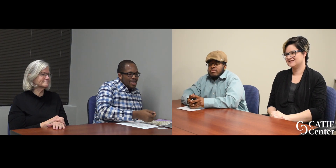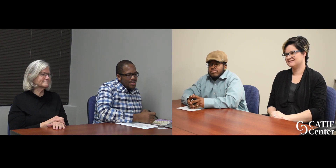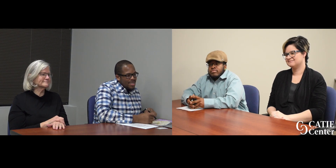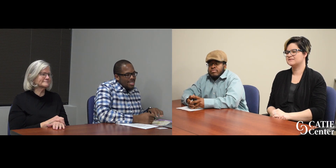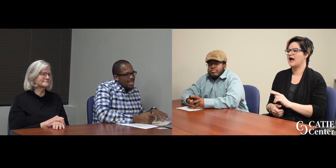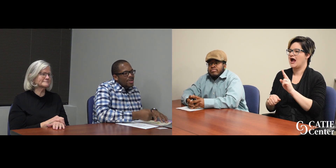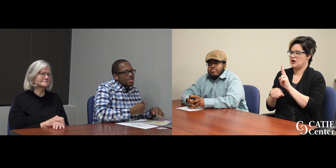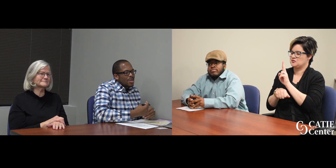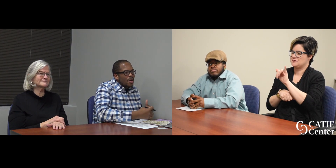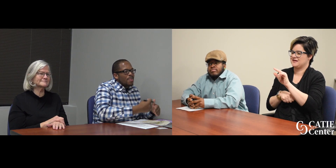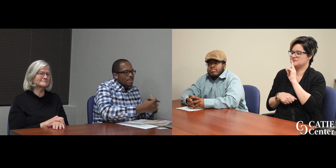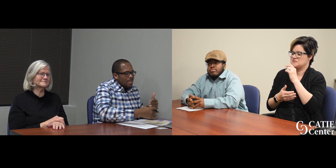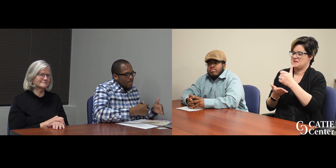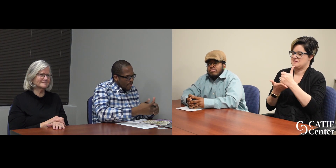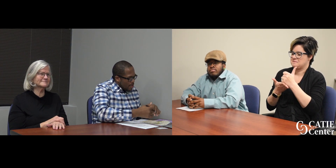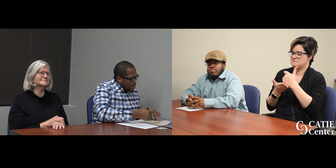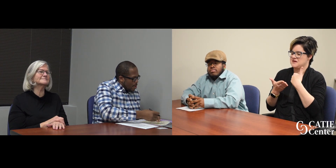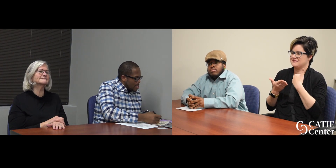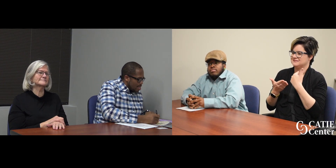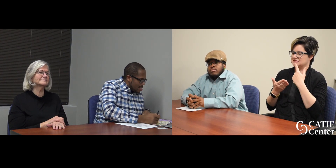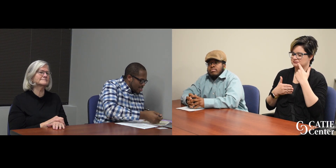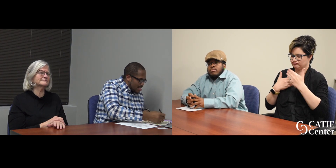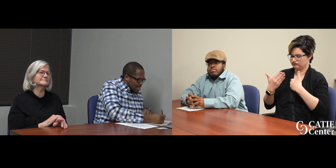I can use this also help move on in the process.